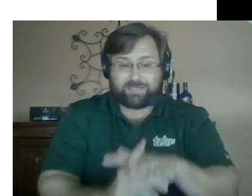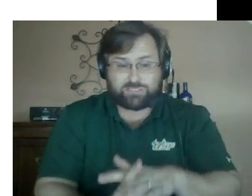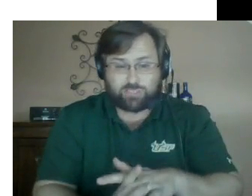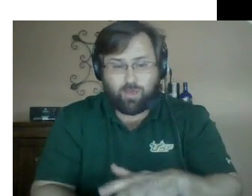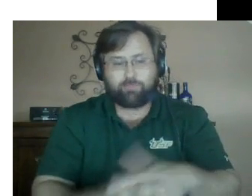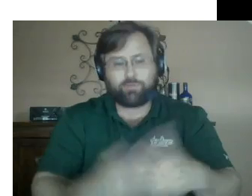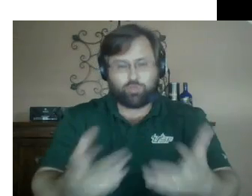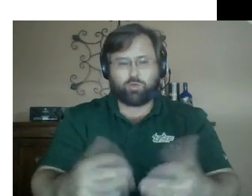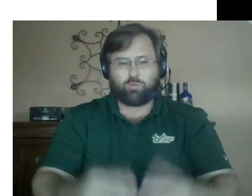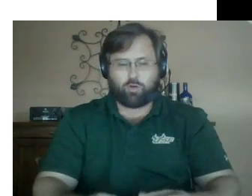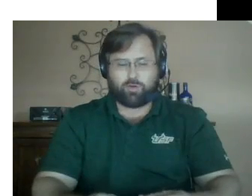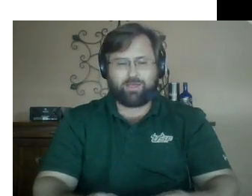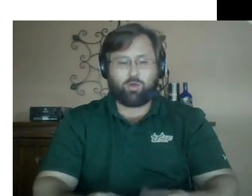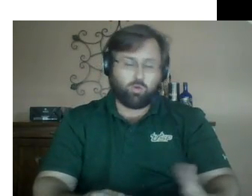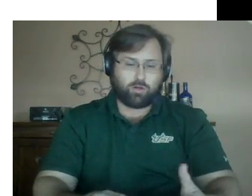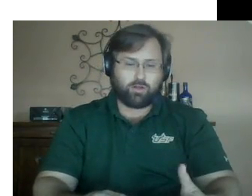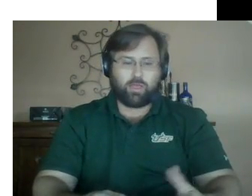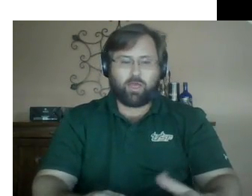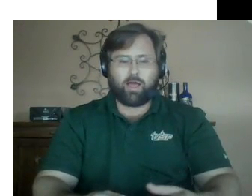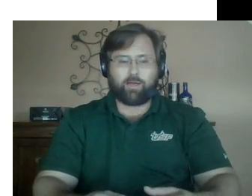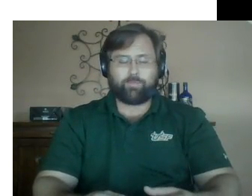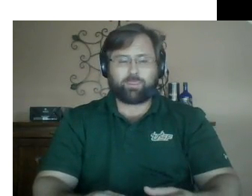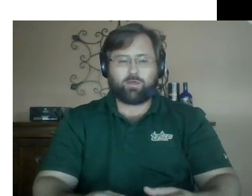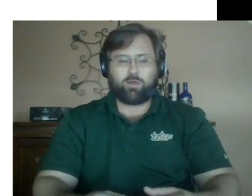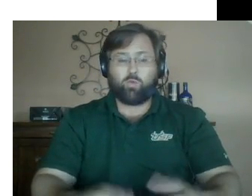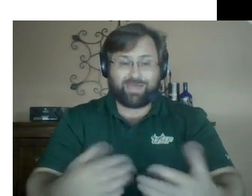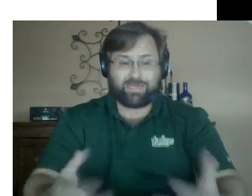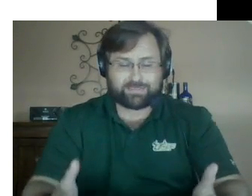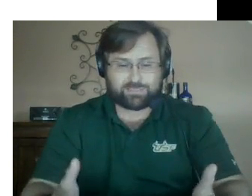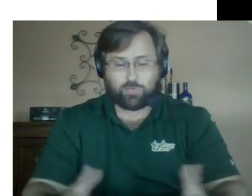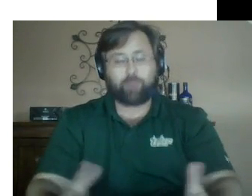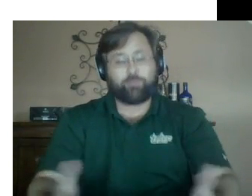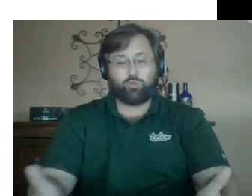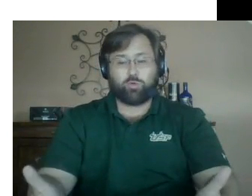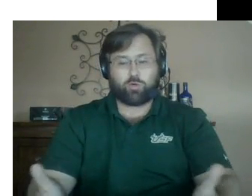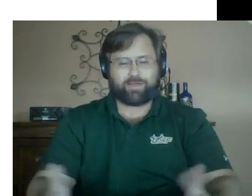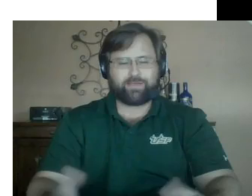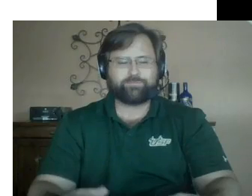doesn't show up you will worry or when he doesn't show up you will worry